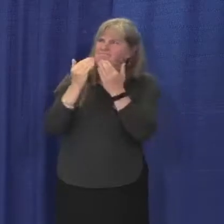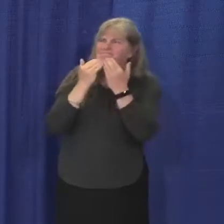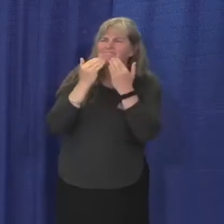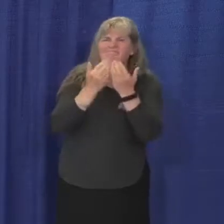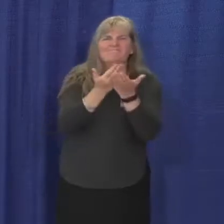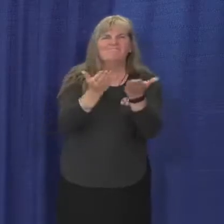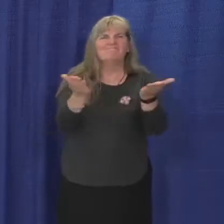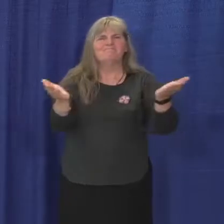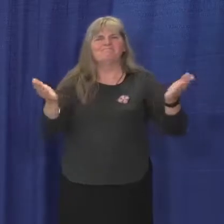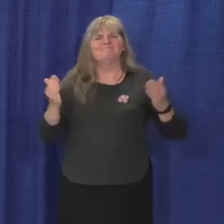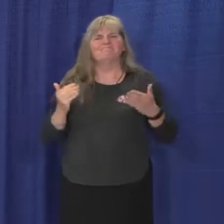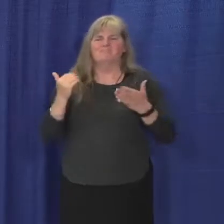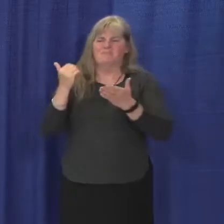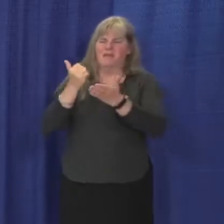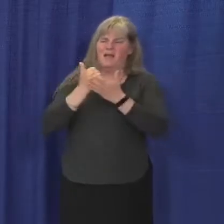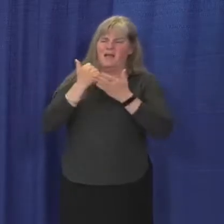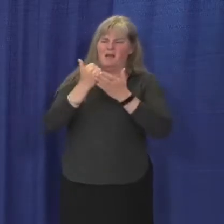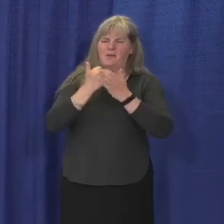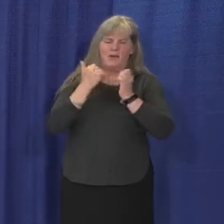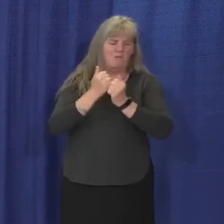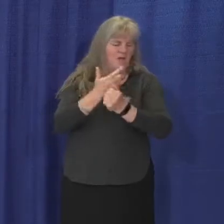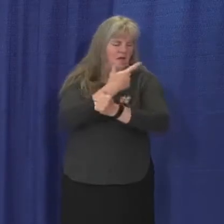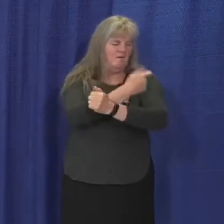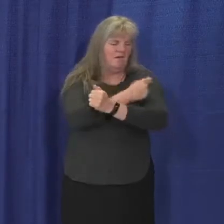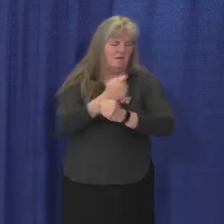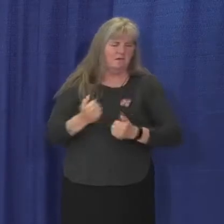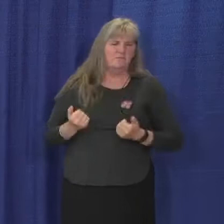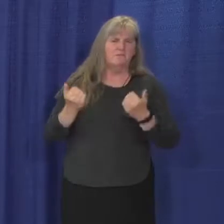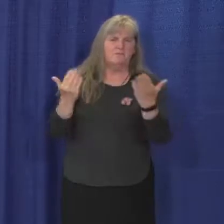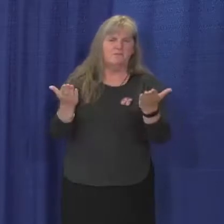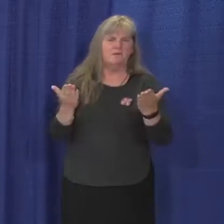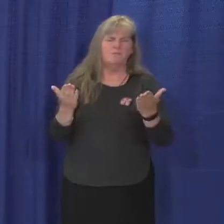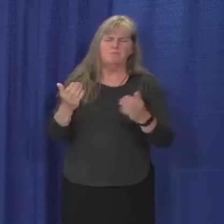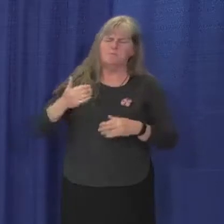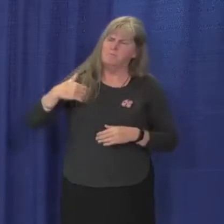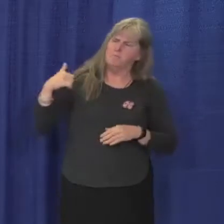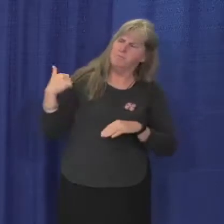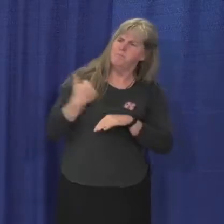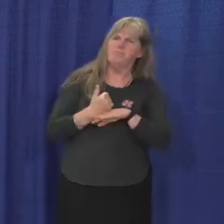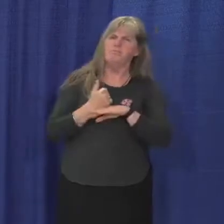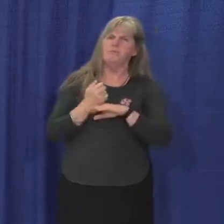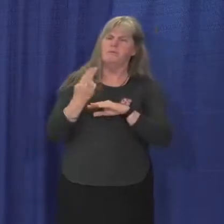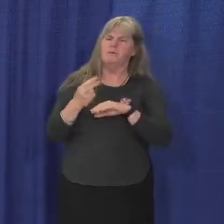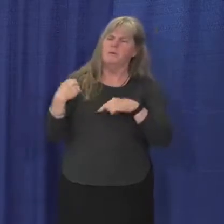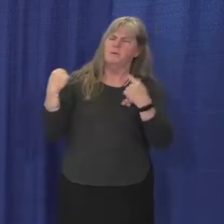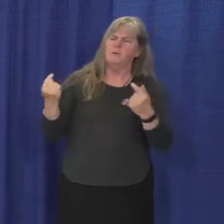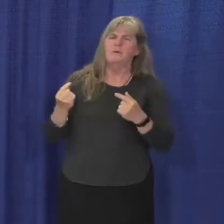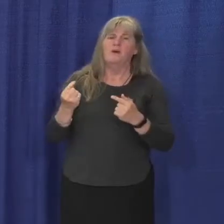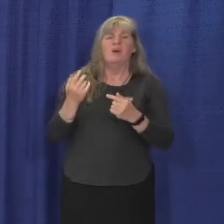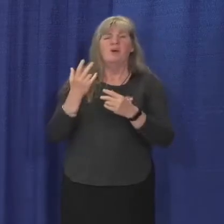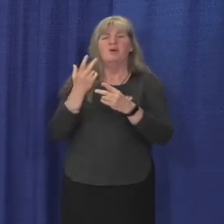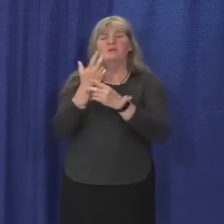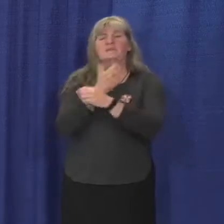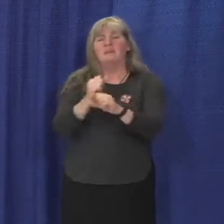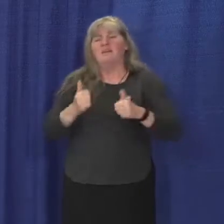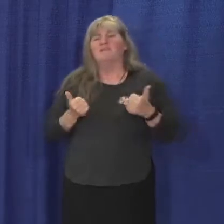Thank you to every single person who has helped with the vaccine rollout. You have made history and save